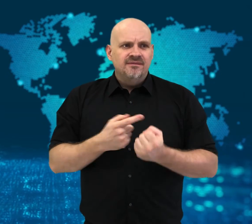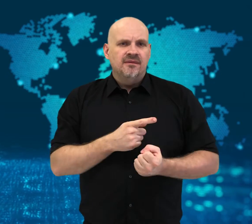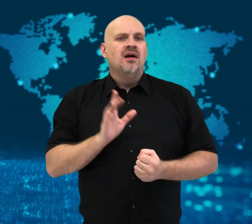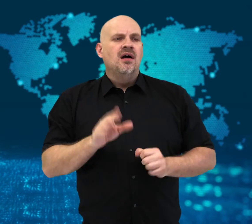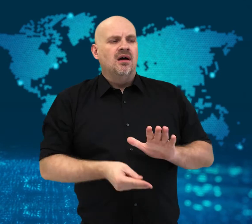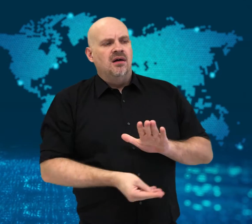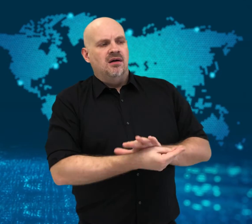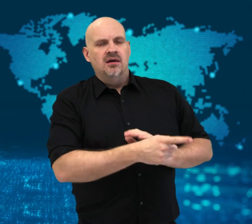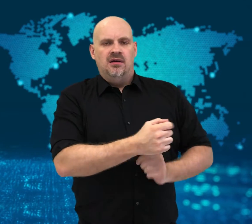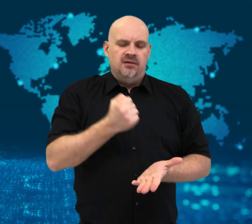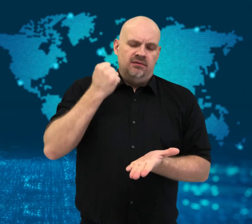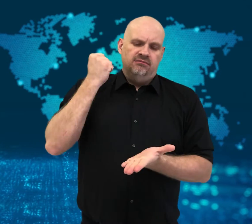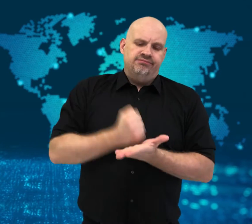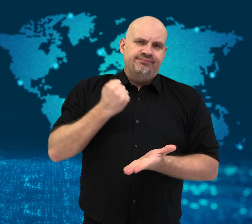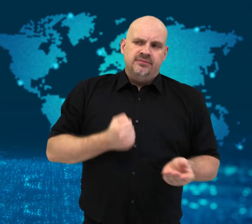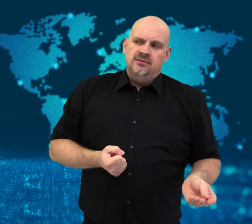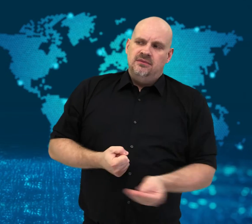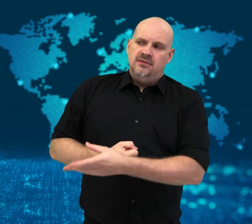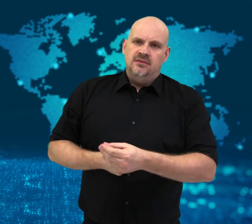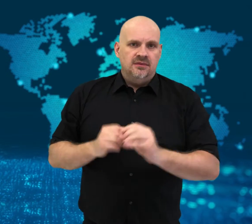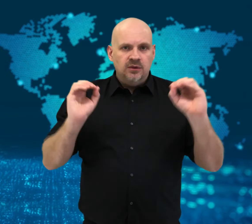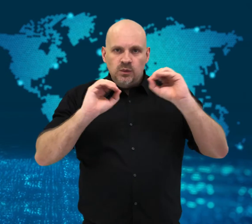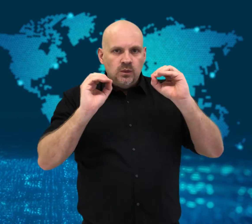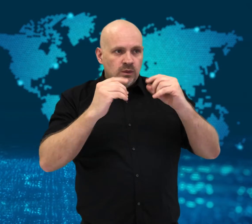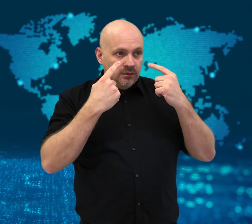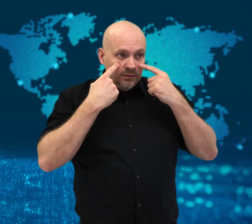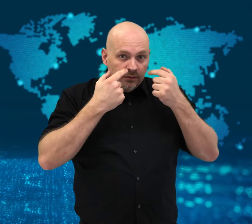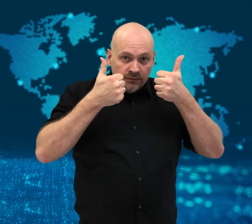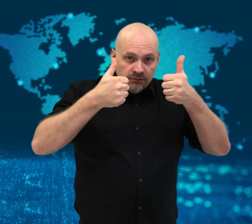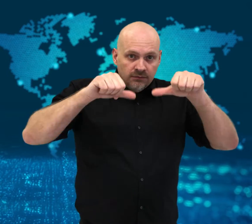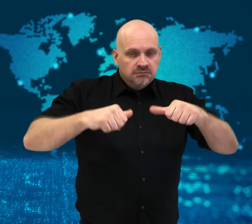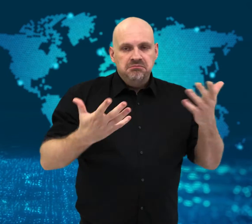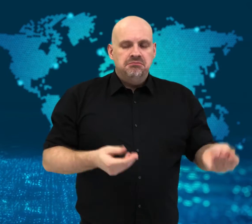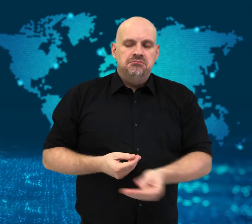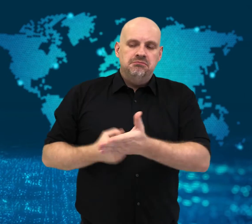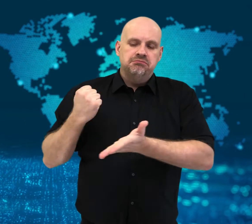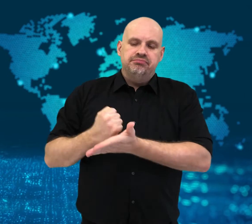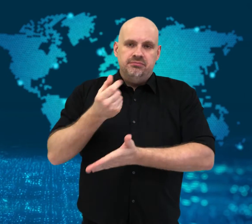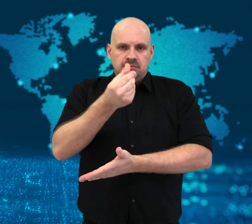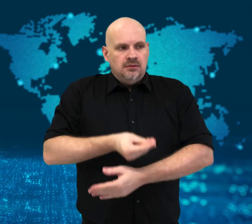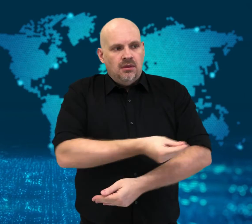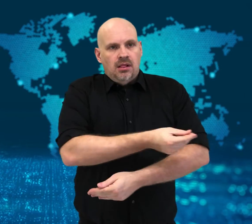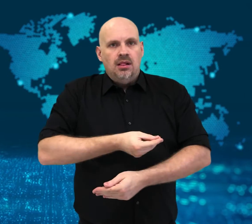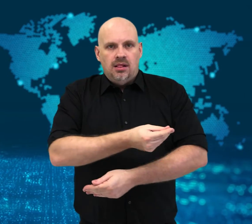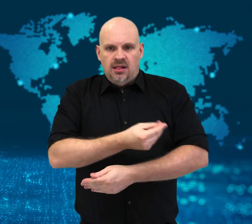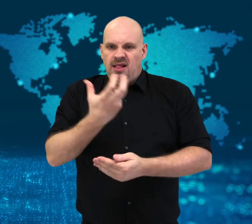license as they can’t see road signs.